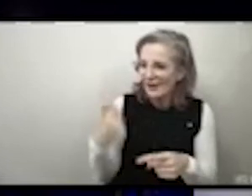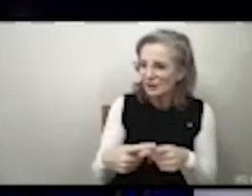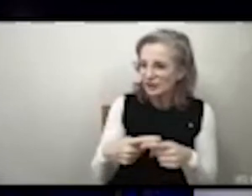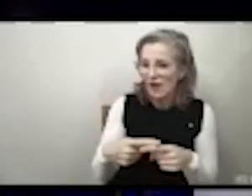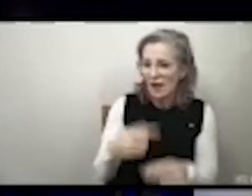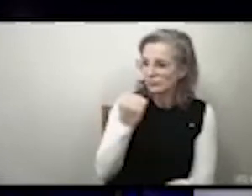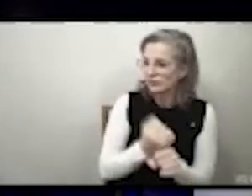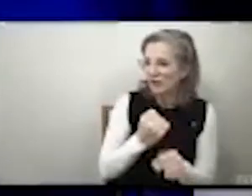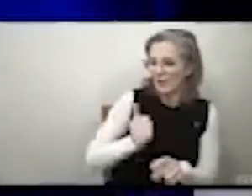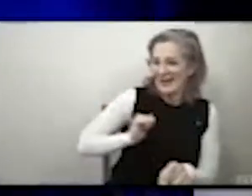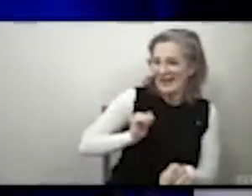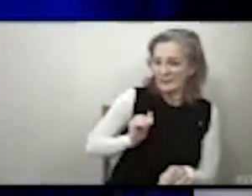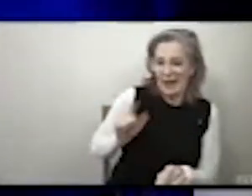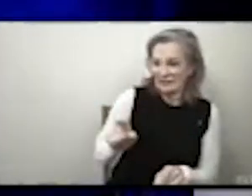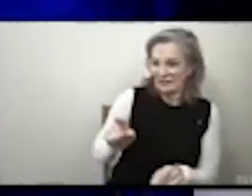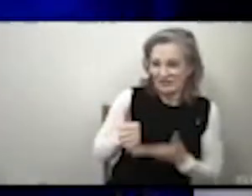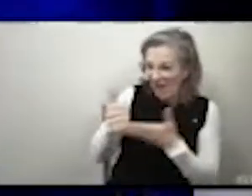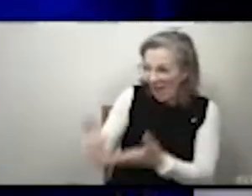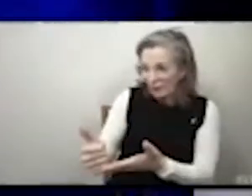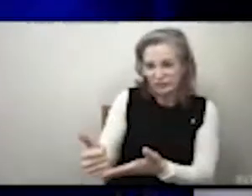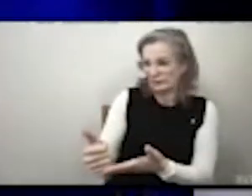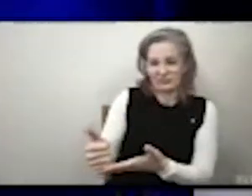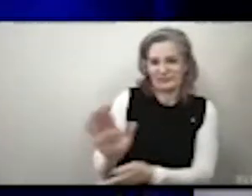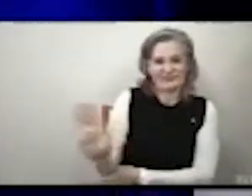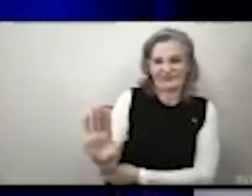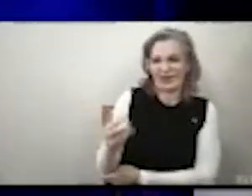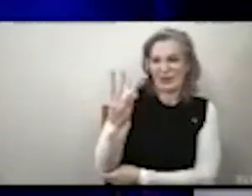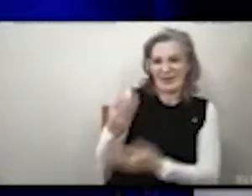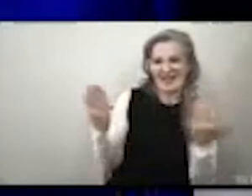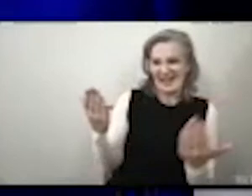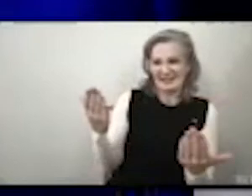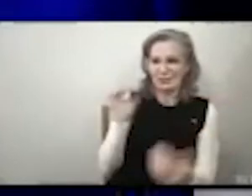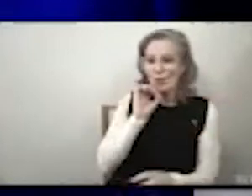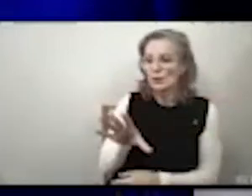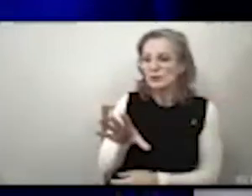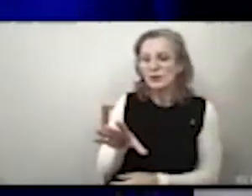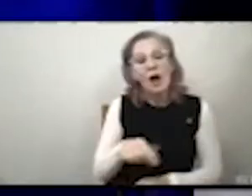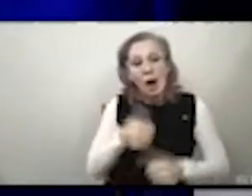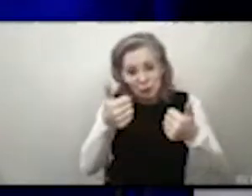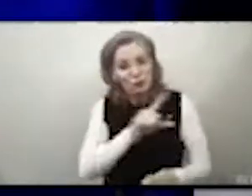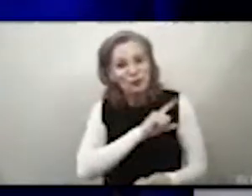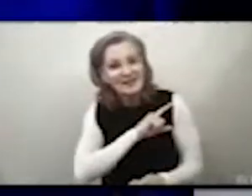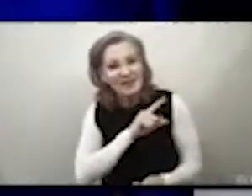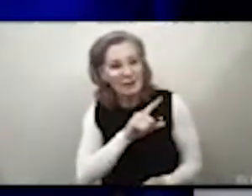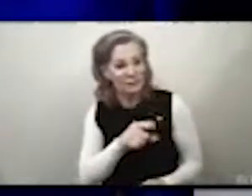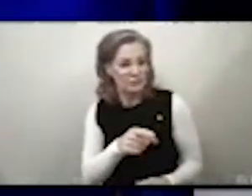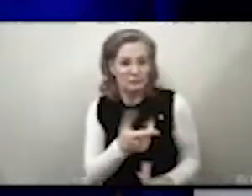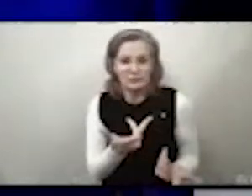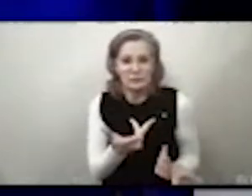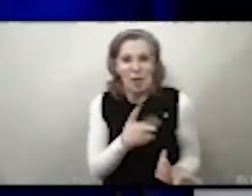And now there are good reasons for that, because actually the government itself is filled with individuals who are all trying to keep their lives together.